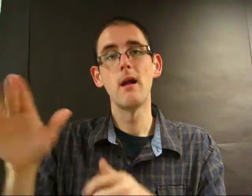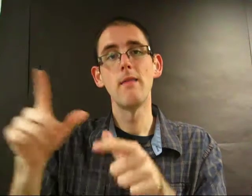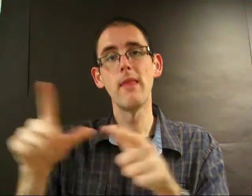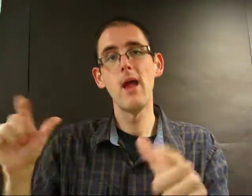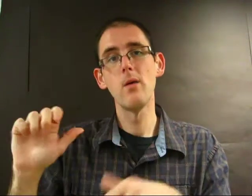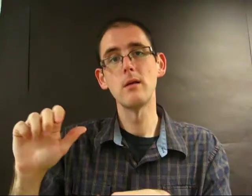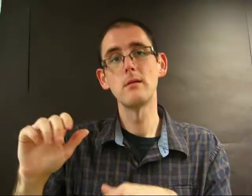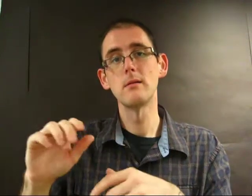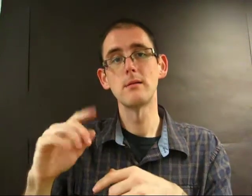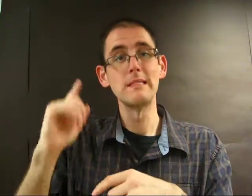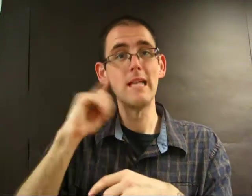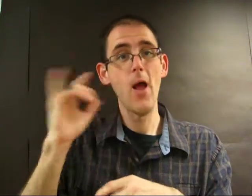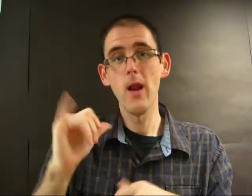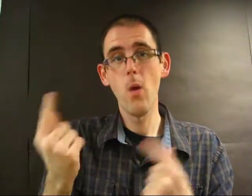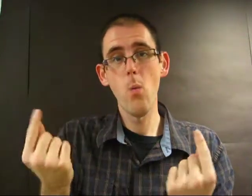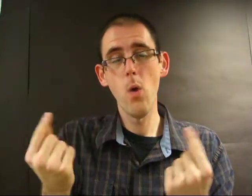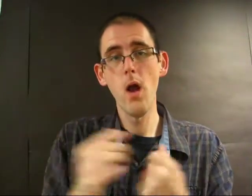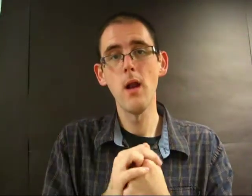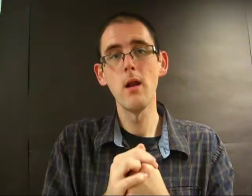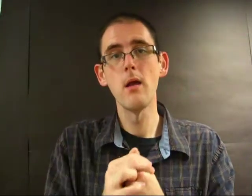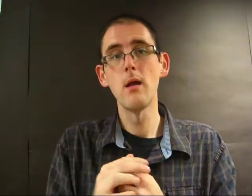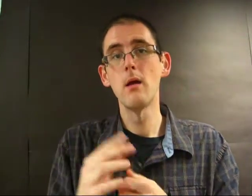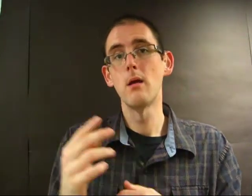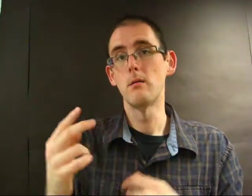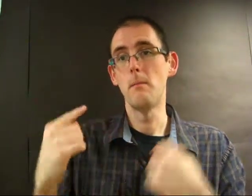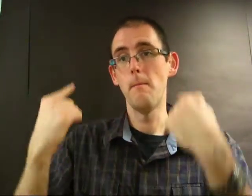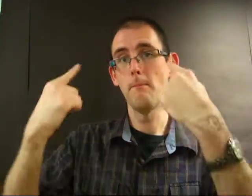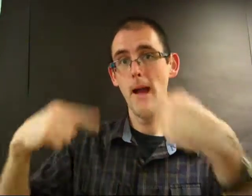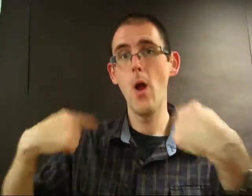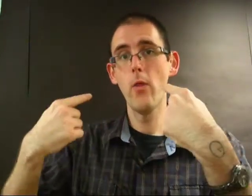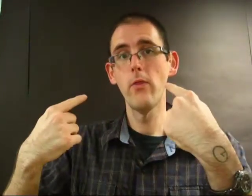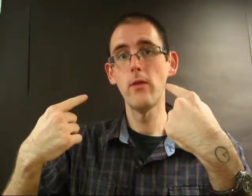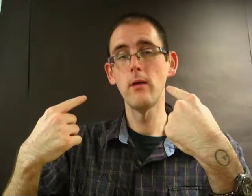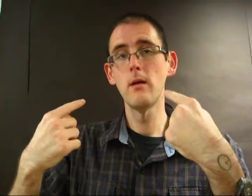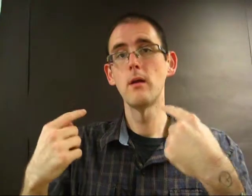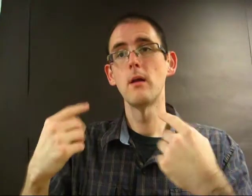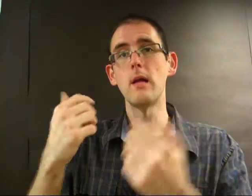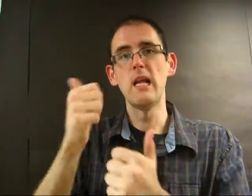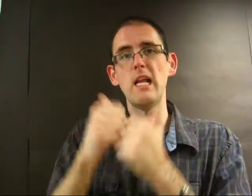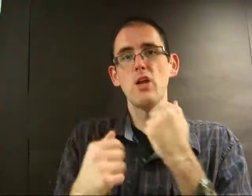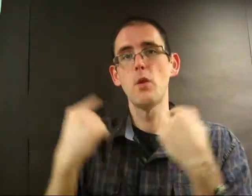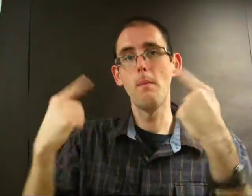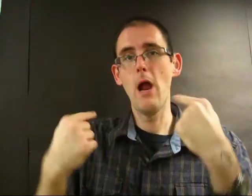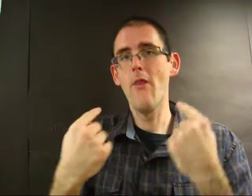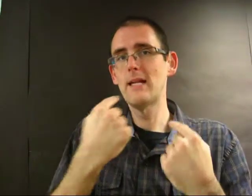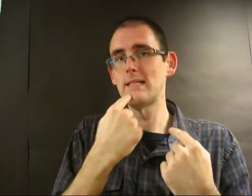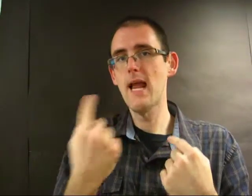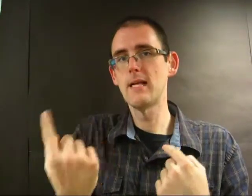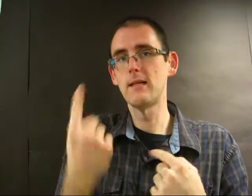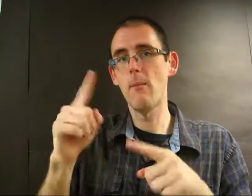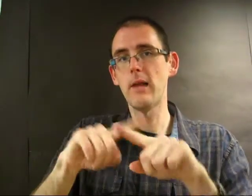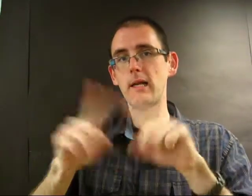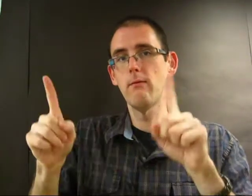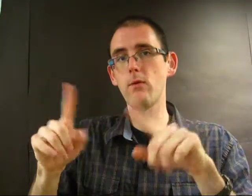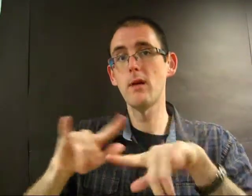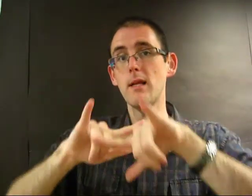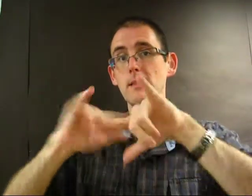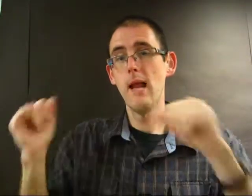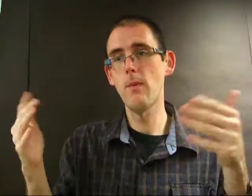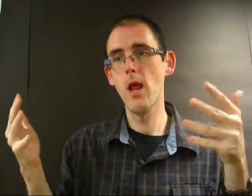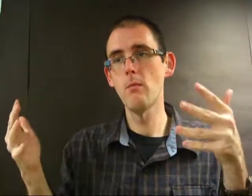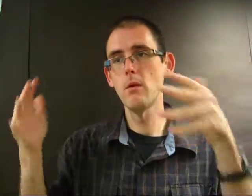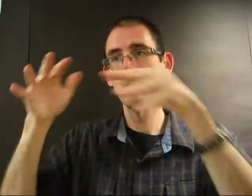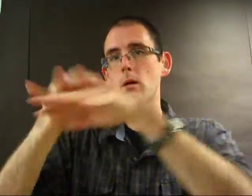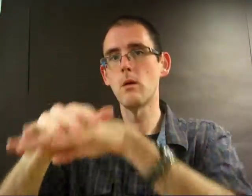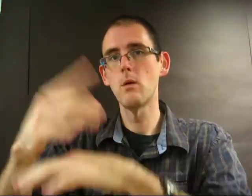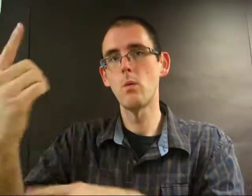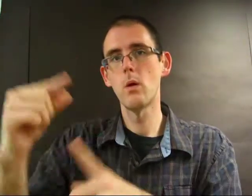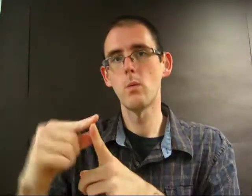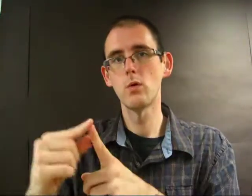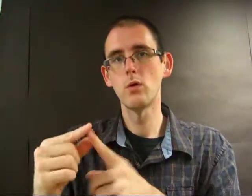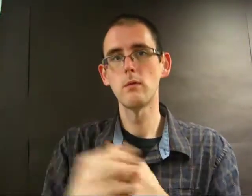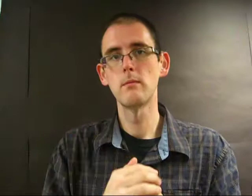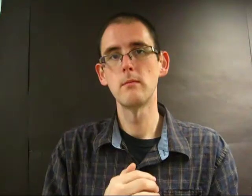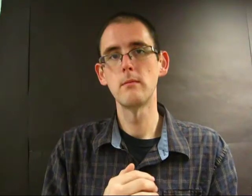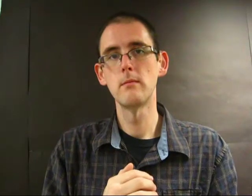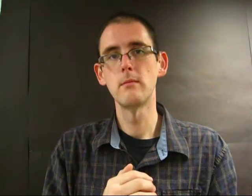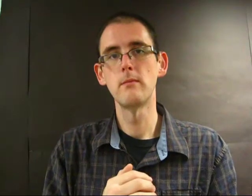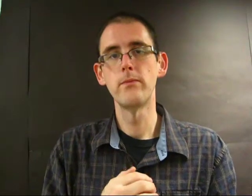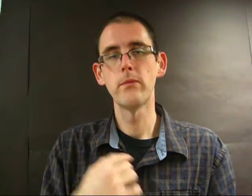The language sounds like two mouths making two different sounds simultaneously, which then counts as a single word.